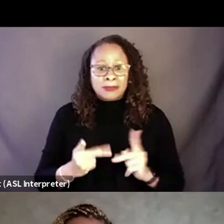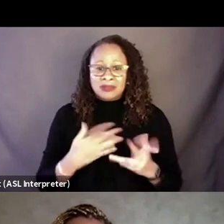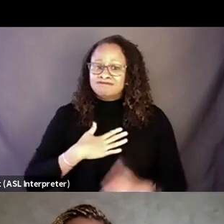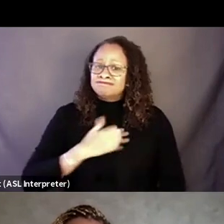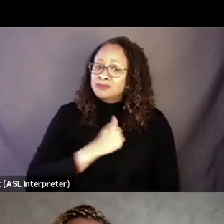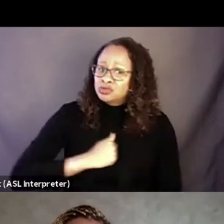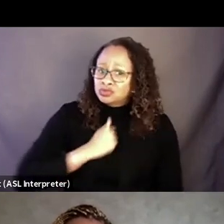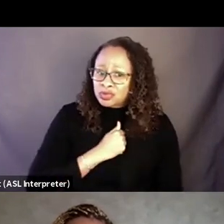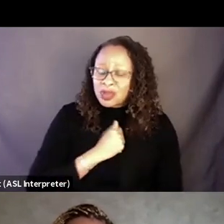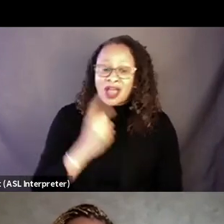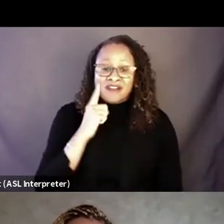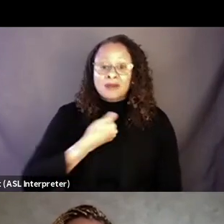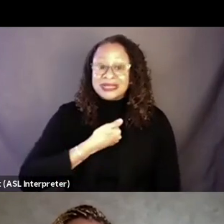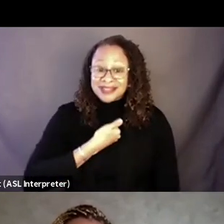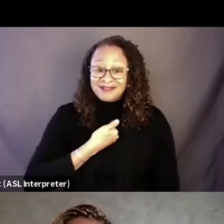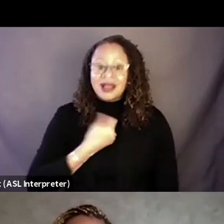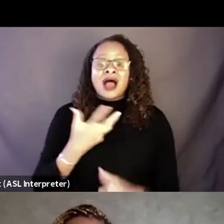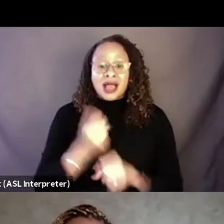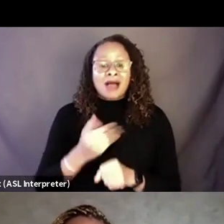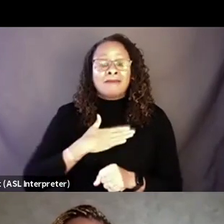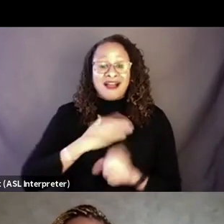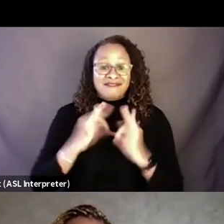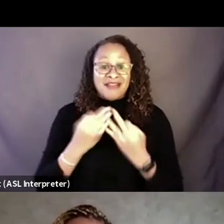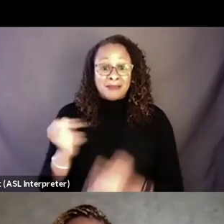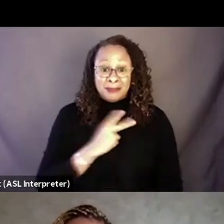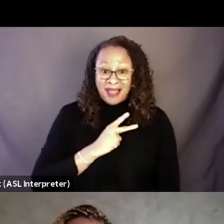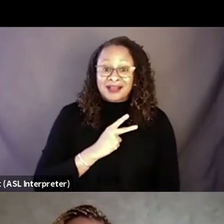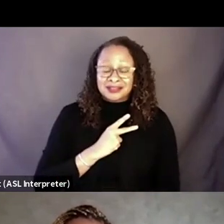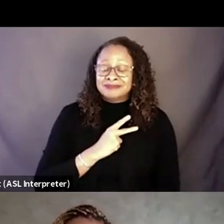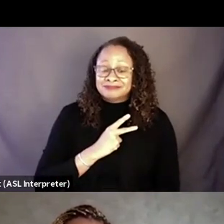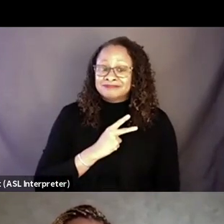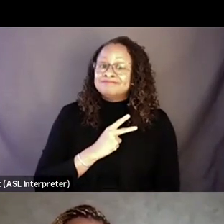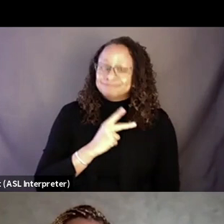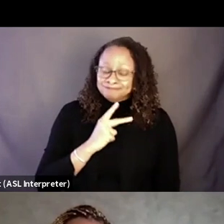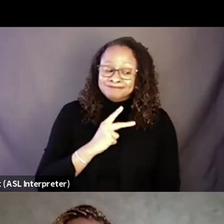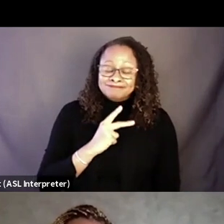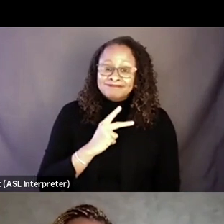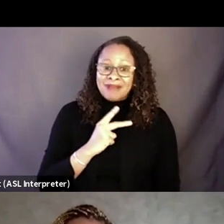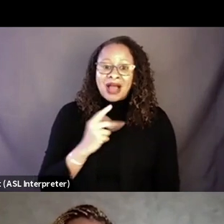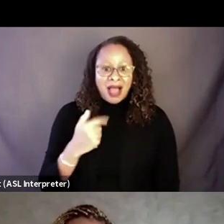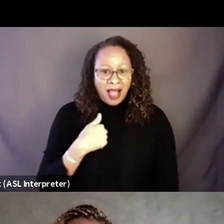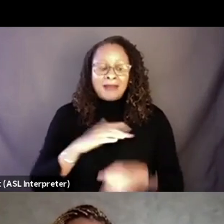but for me I got my family back. I was able to become a very intentional father